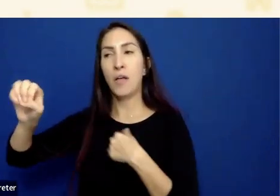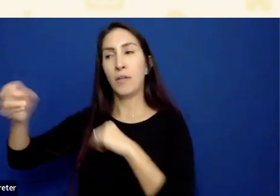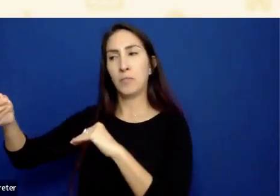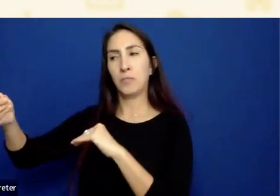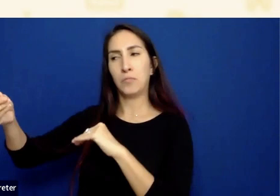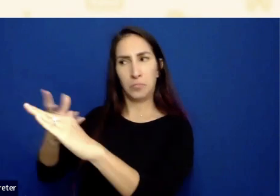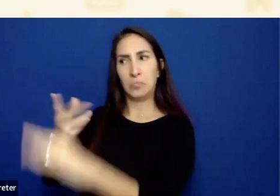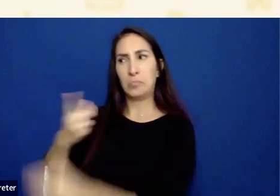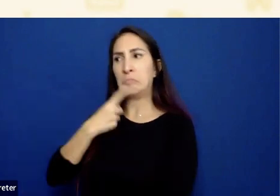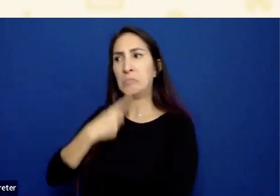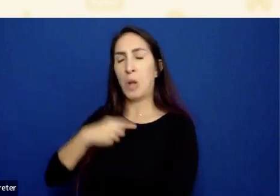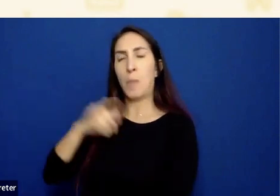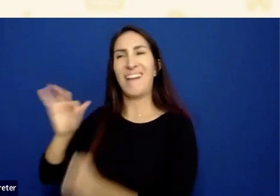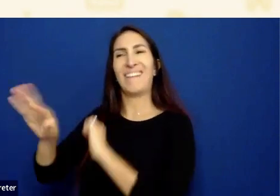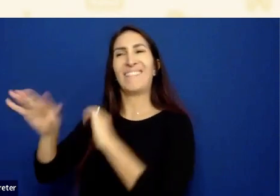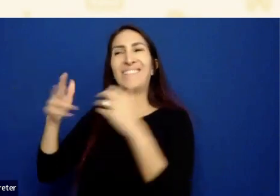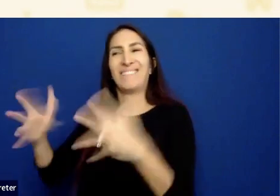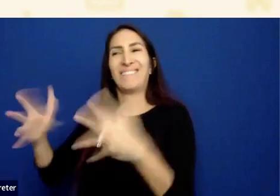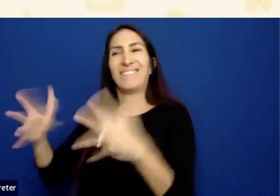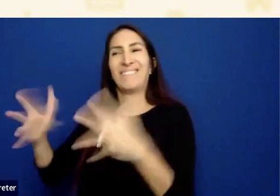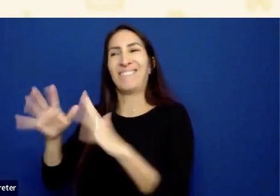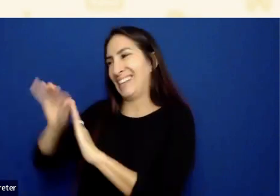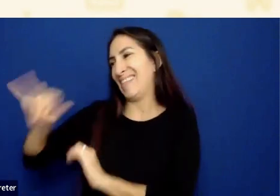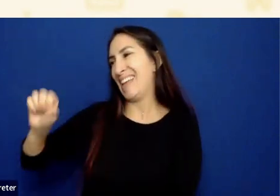But then I tried to select a different style,